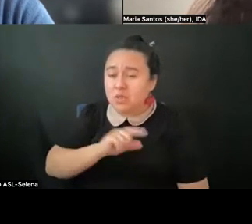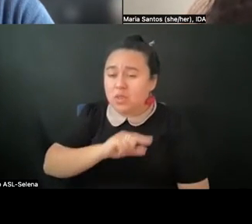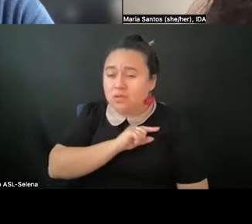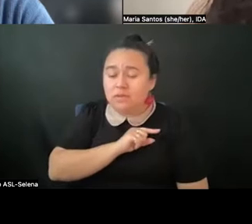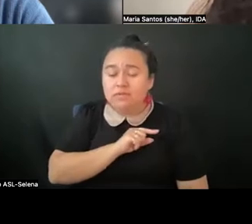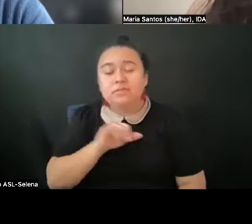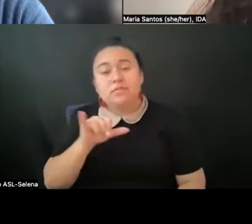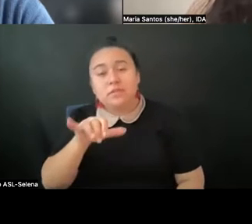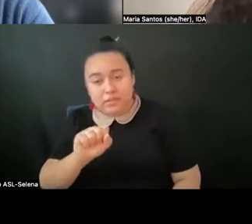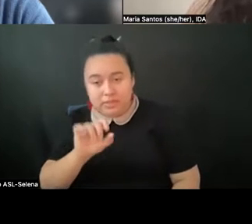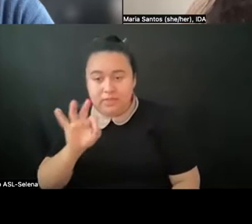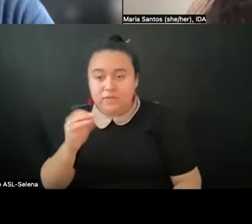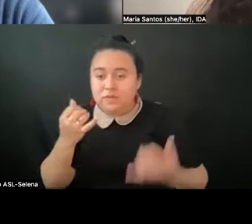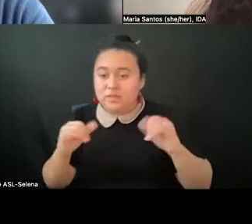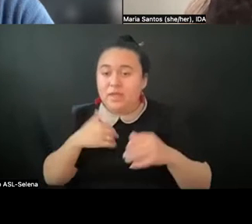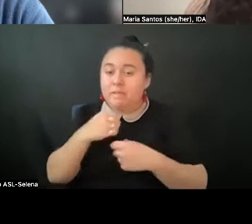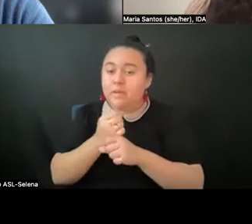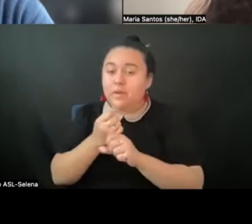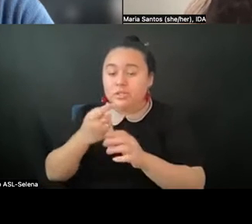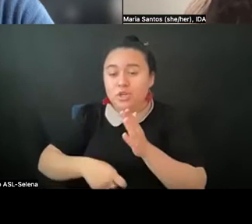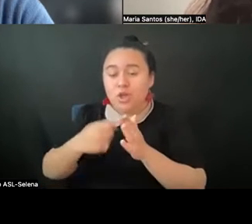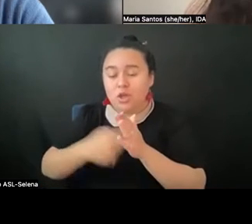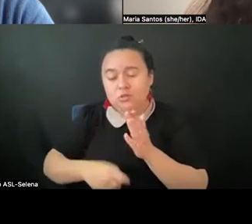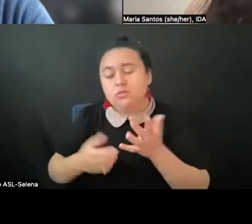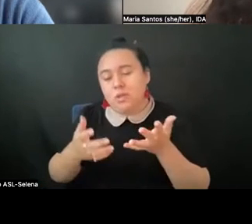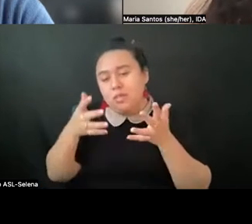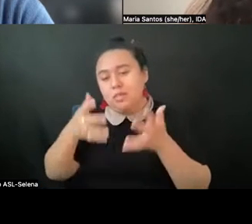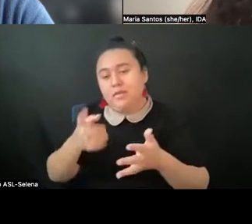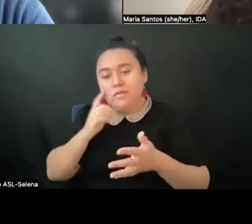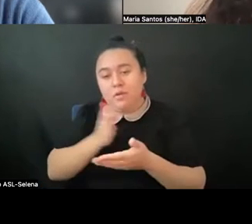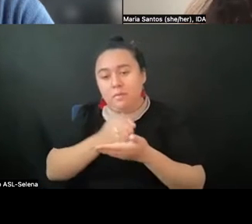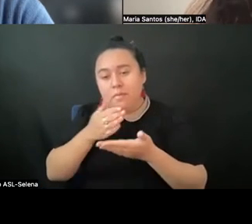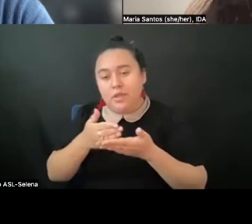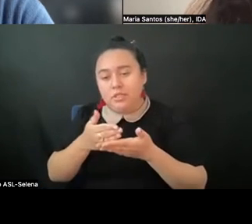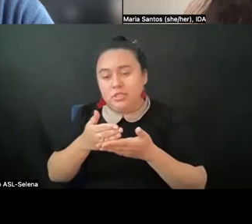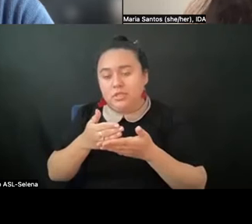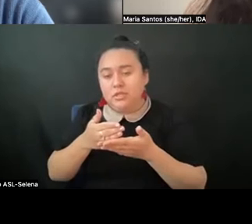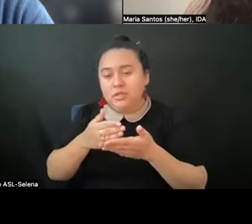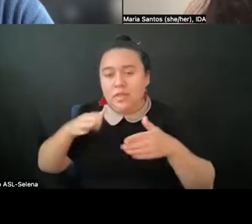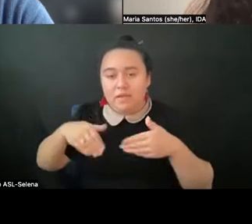As long as you still have production costs left in your budget that are unpaid, it would still